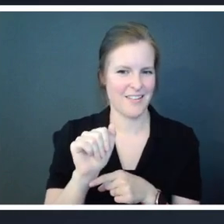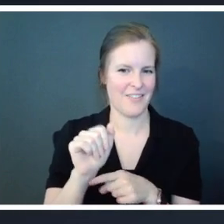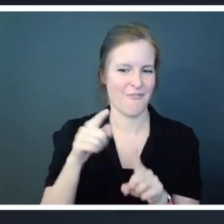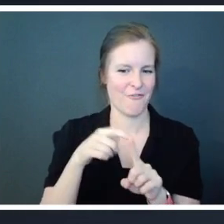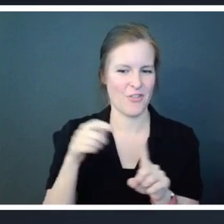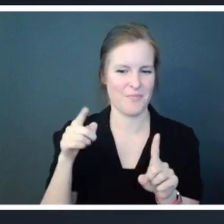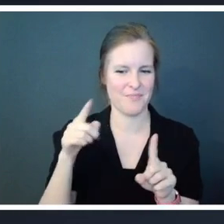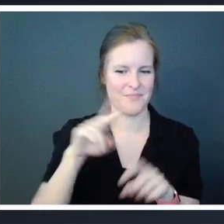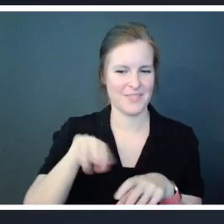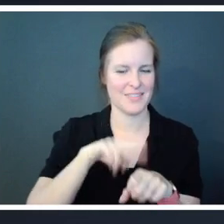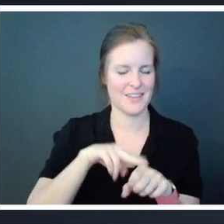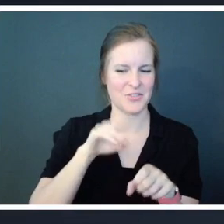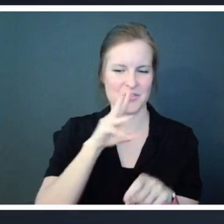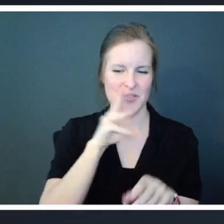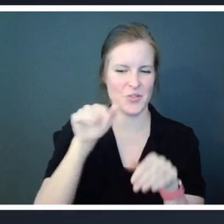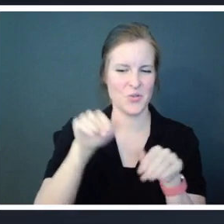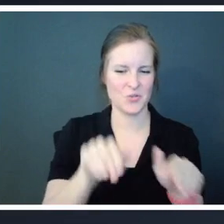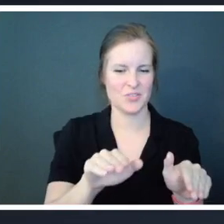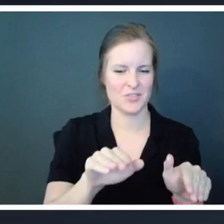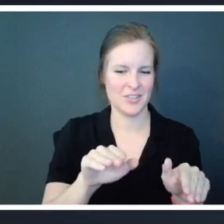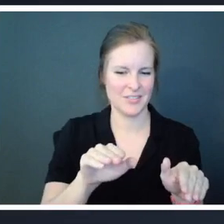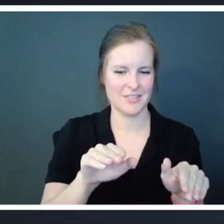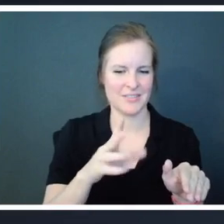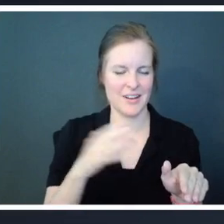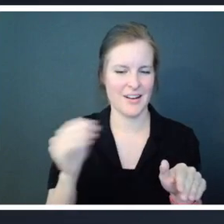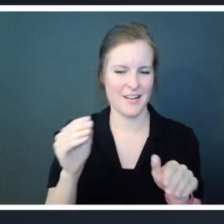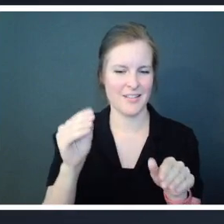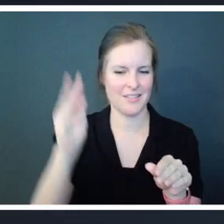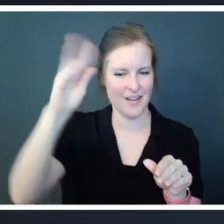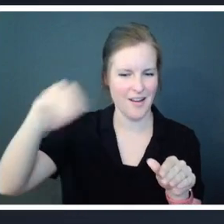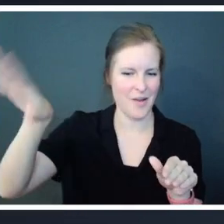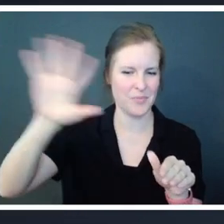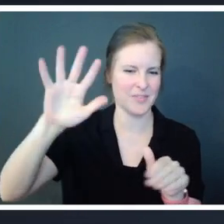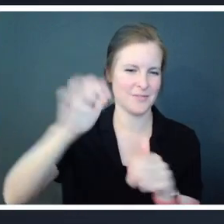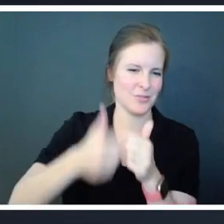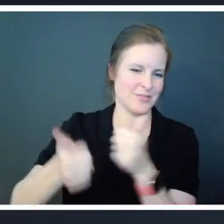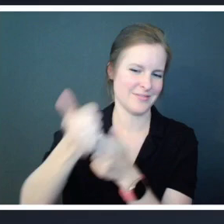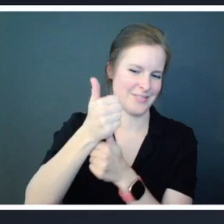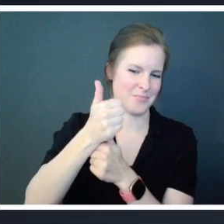Administration, otherwise known as NOAA. USPS official, Glen Walker said of that Aurora